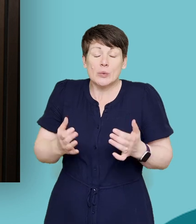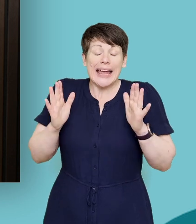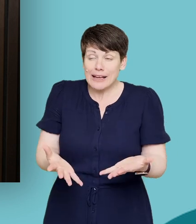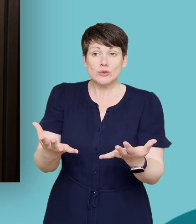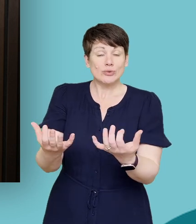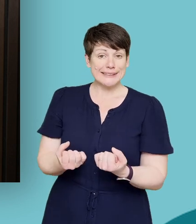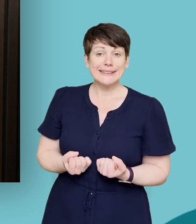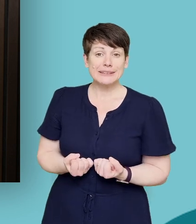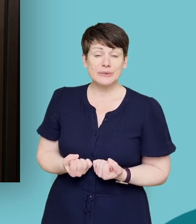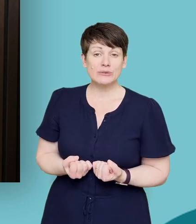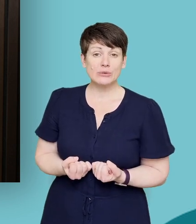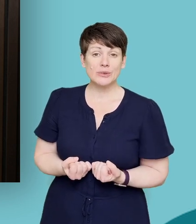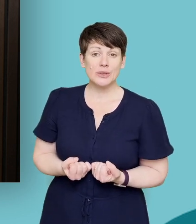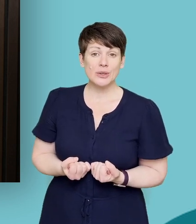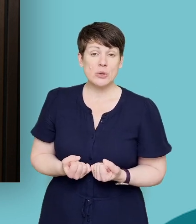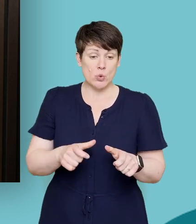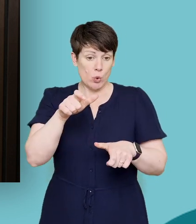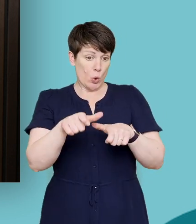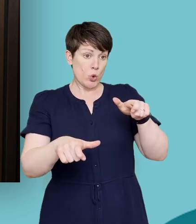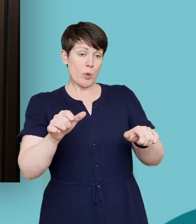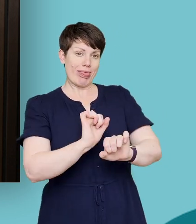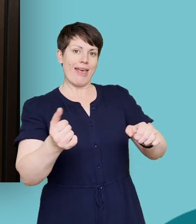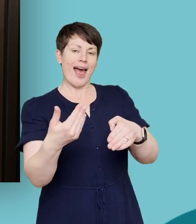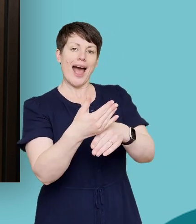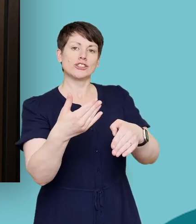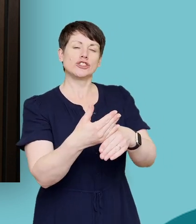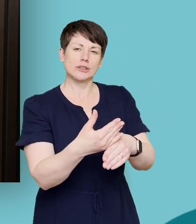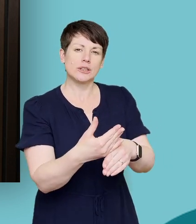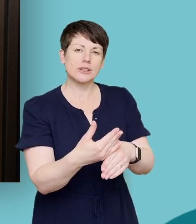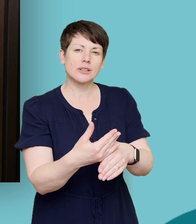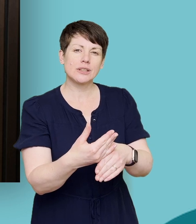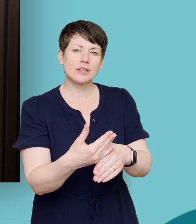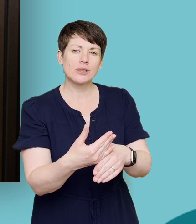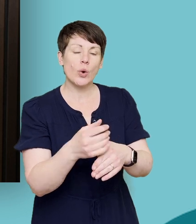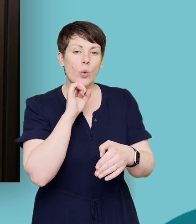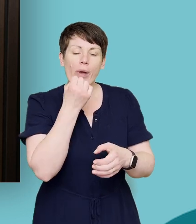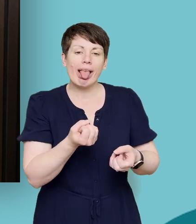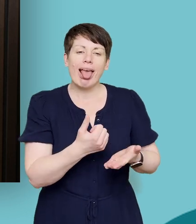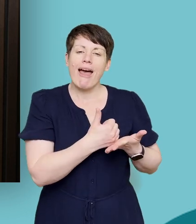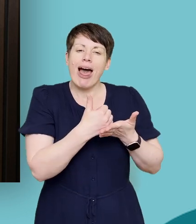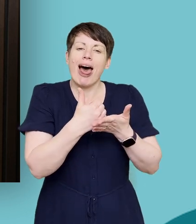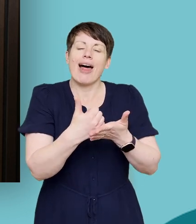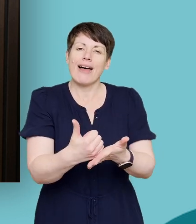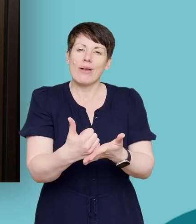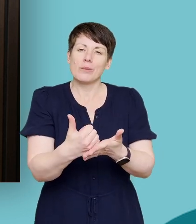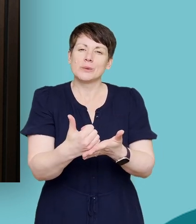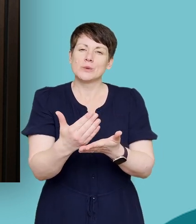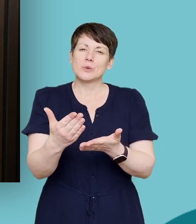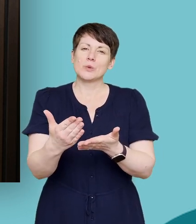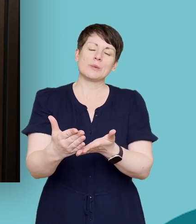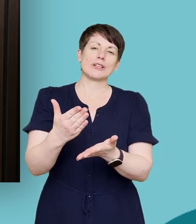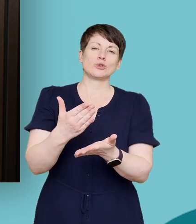So, human beings' actions are going to contribute to bring people...